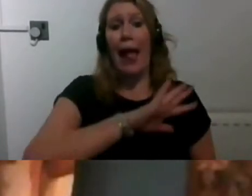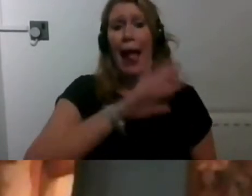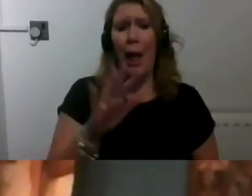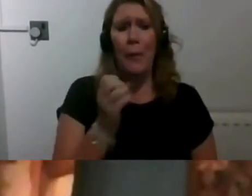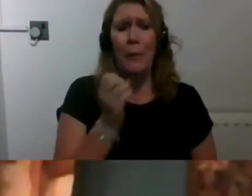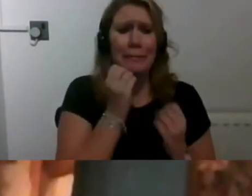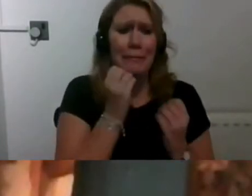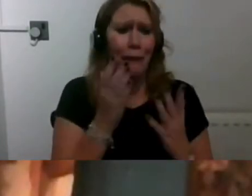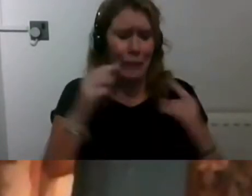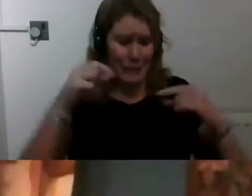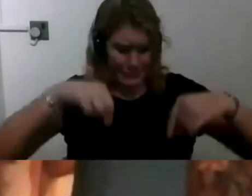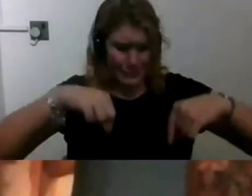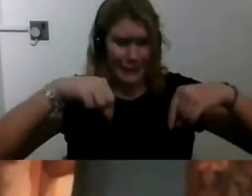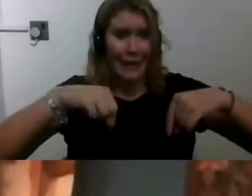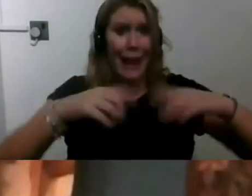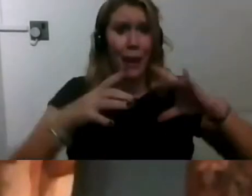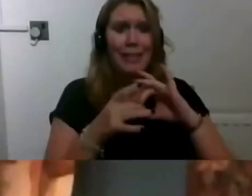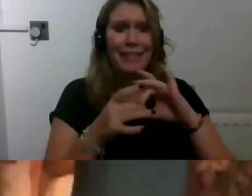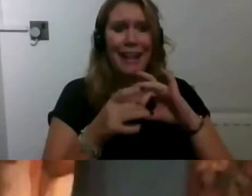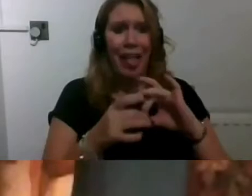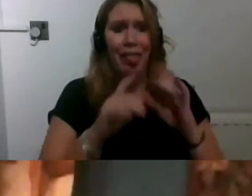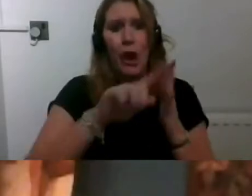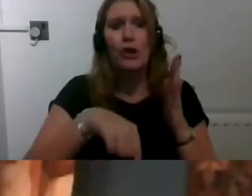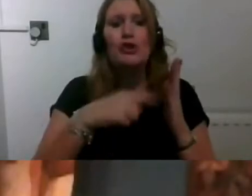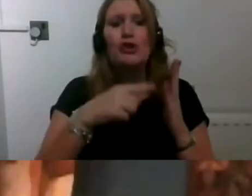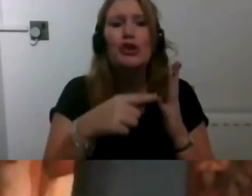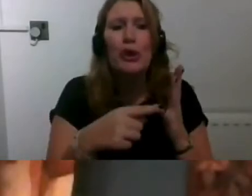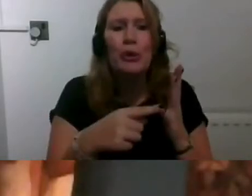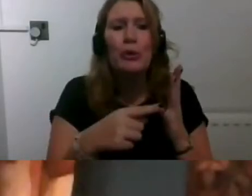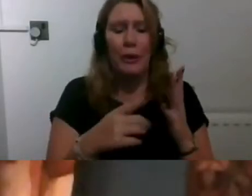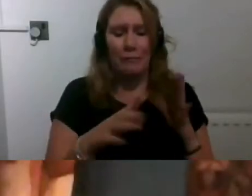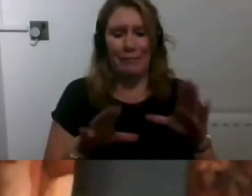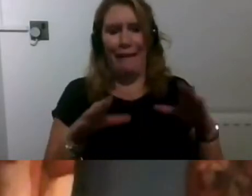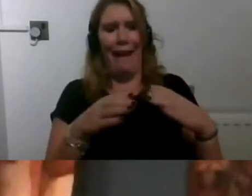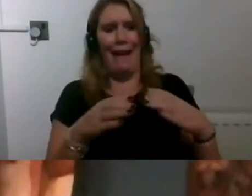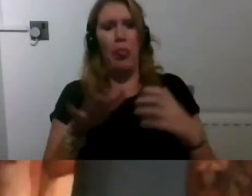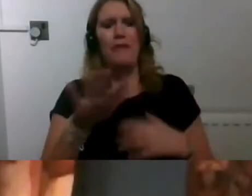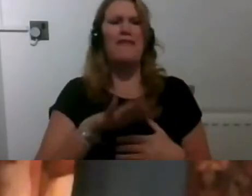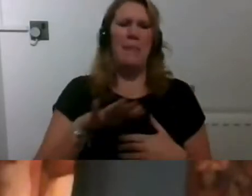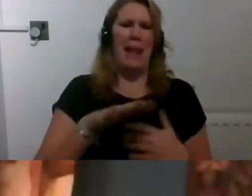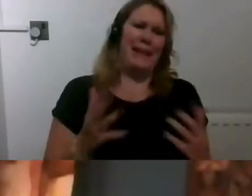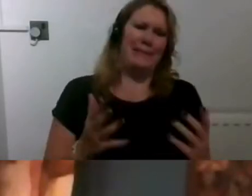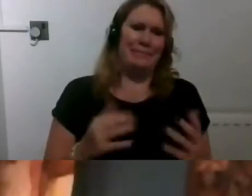Together Ju and the gang, the family.